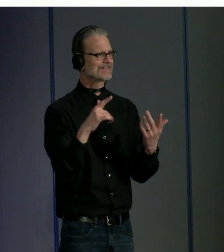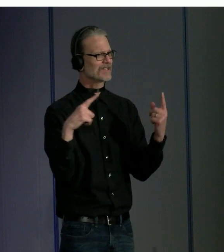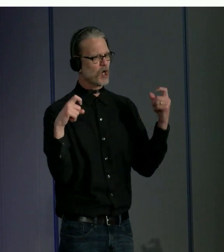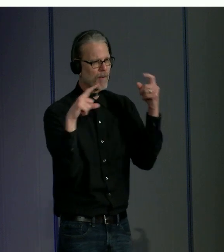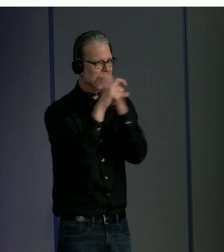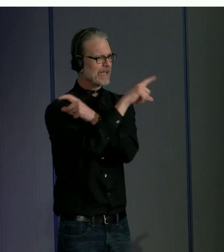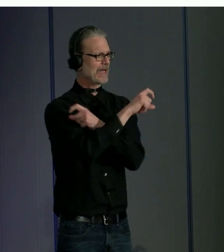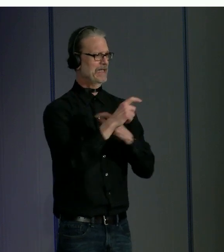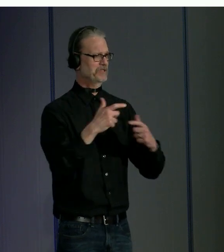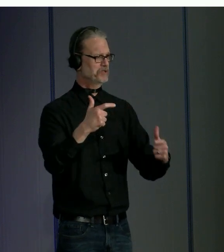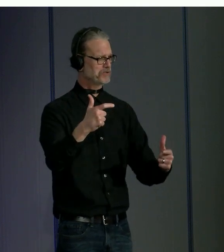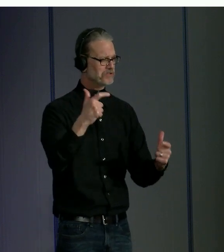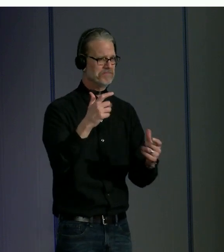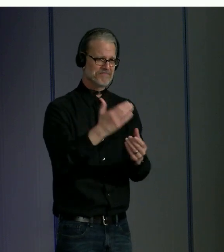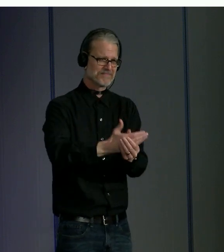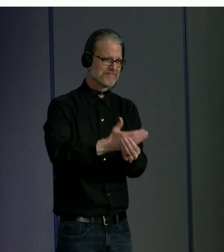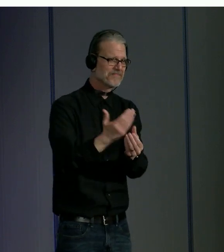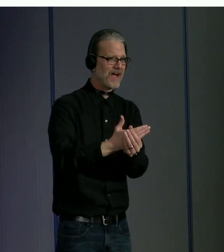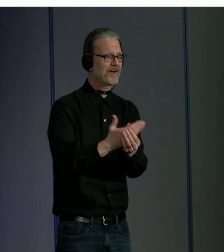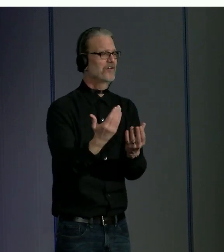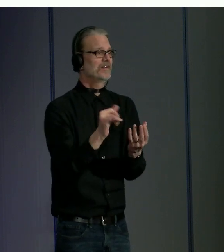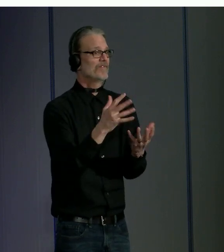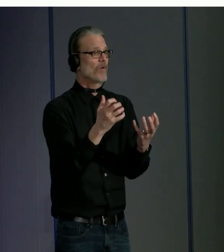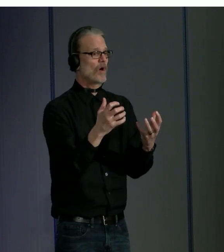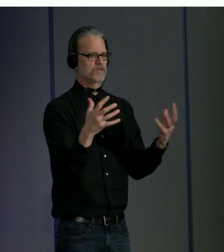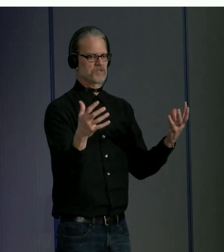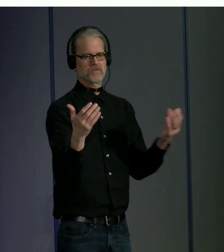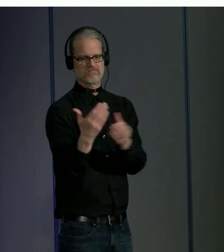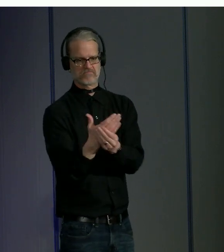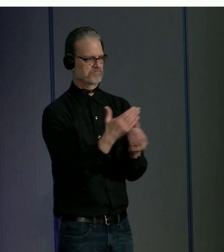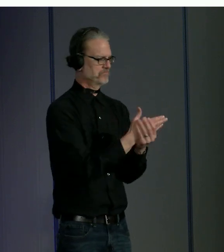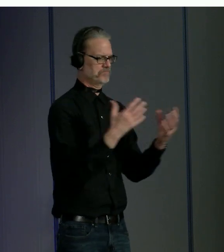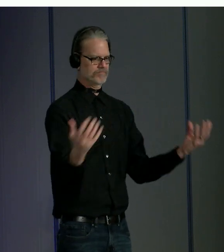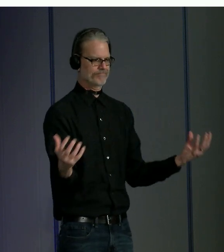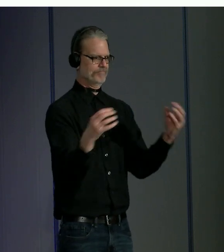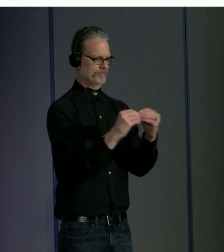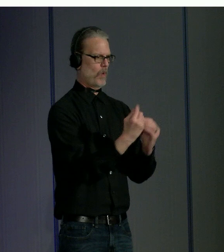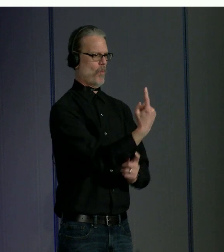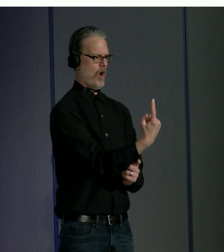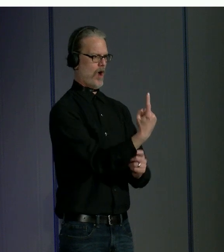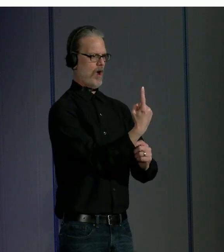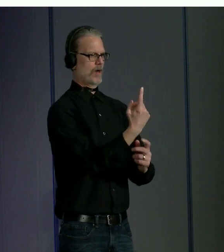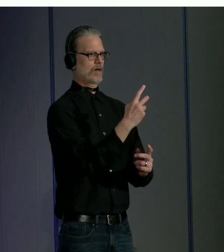And if you are trying to group them together into the same application, your download size